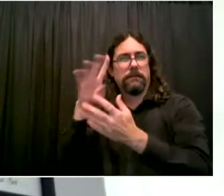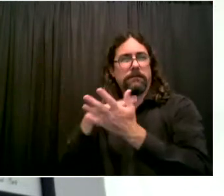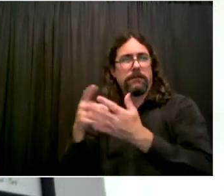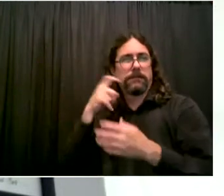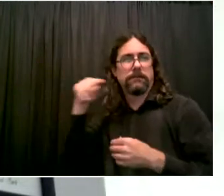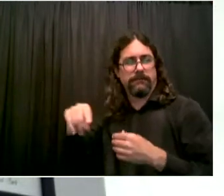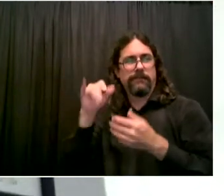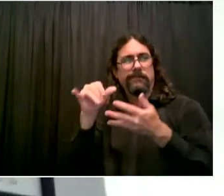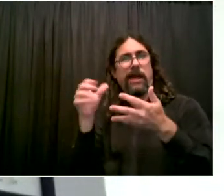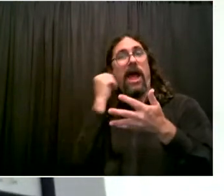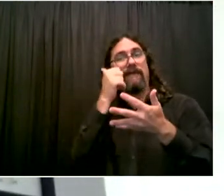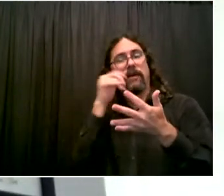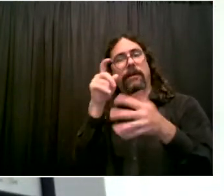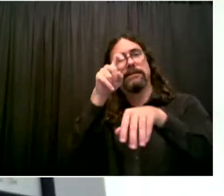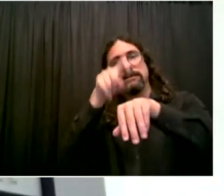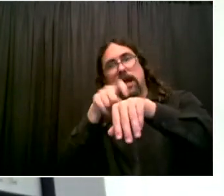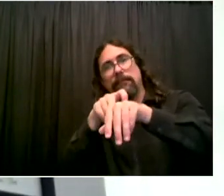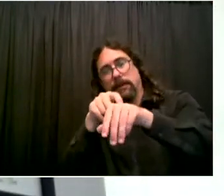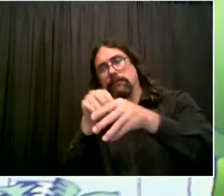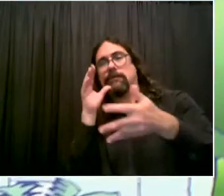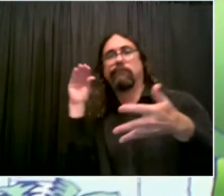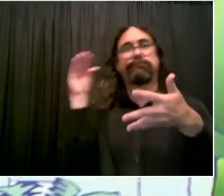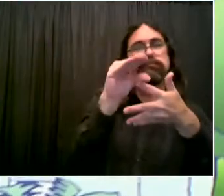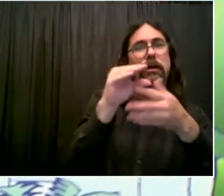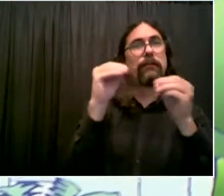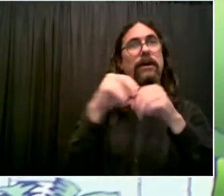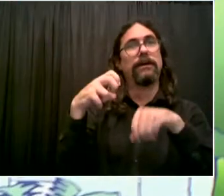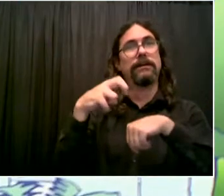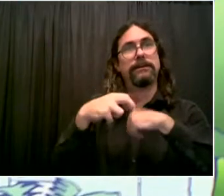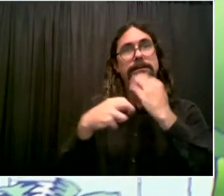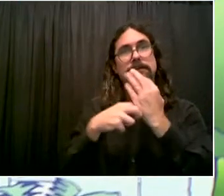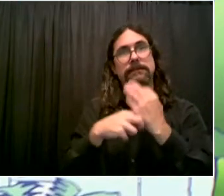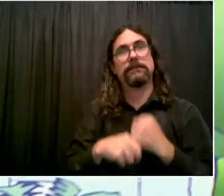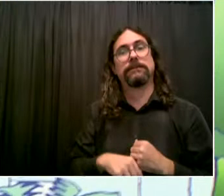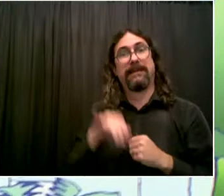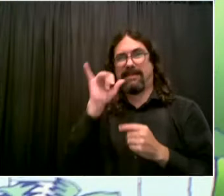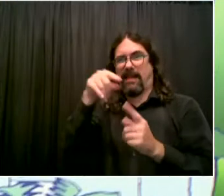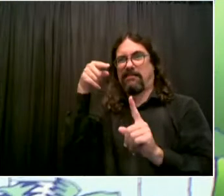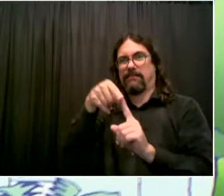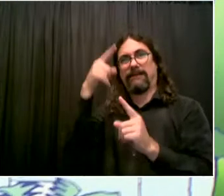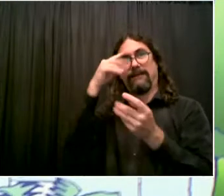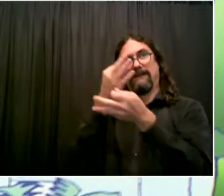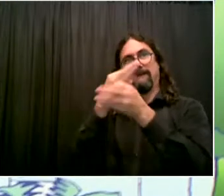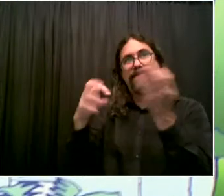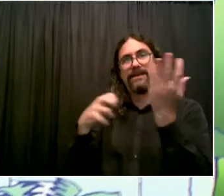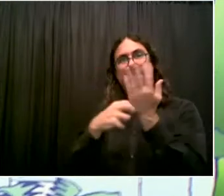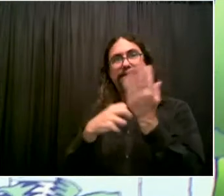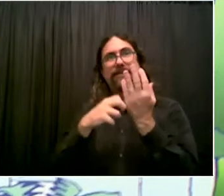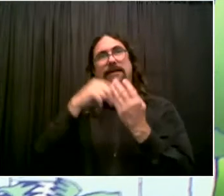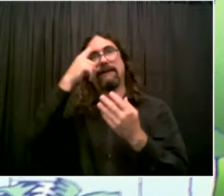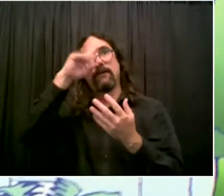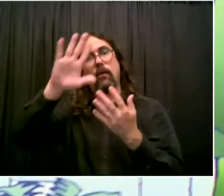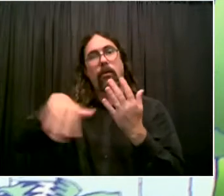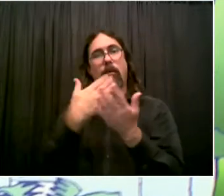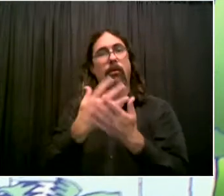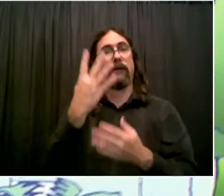NYC.GOV/ HOMECOMING WEEK YOU BE ABLE TO GET YOUR FREE TICKETS FOR ALL